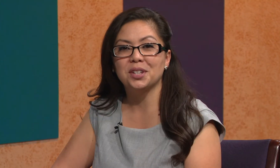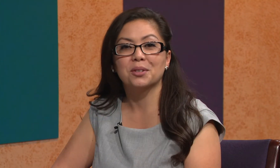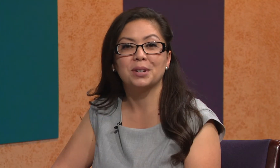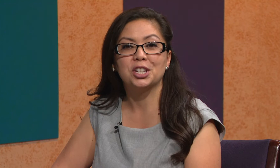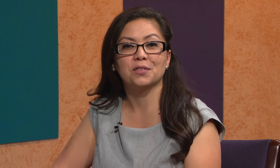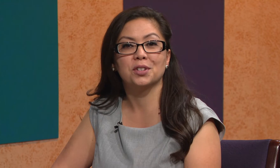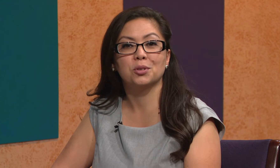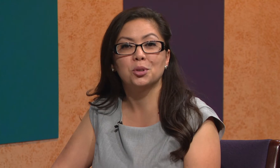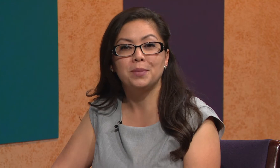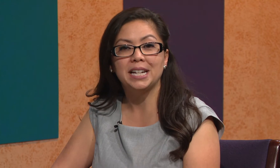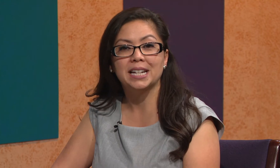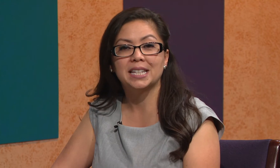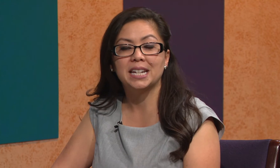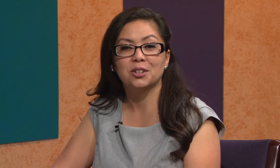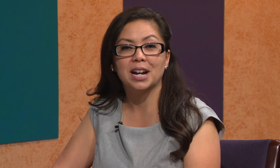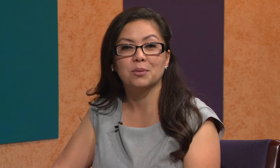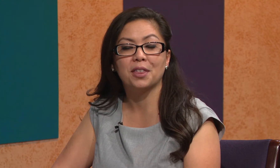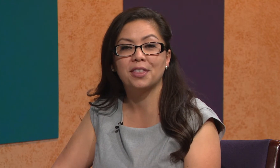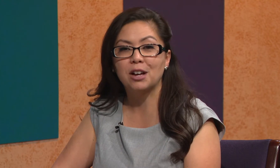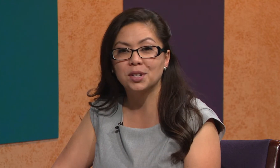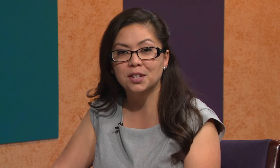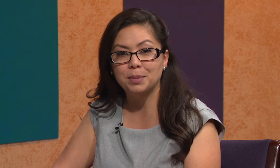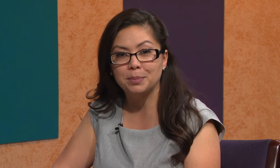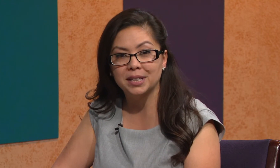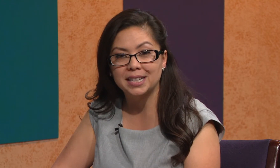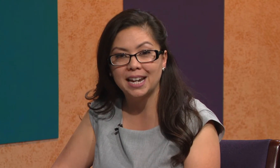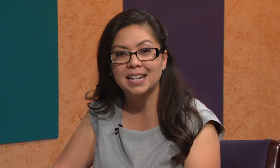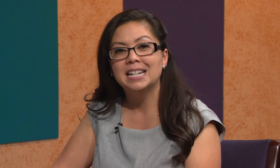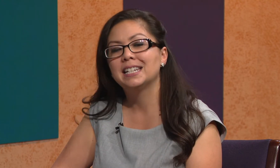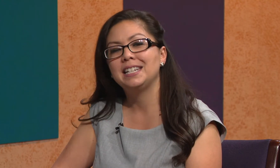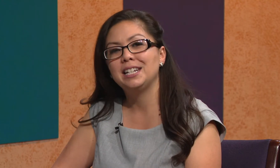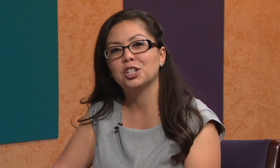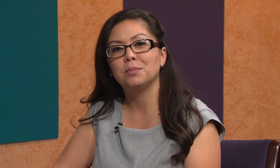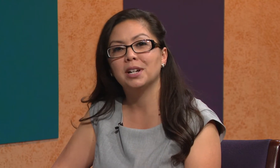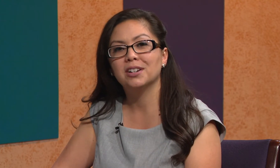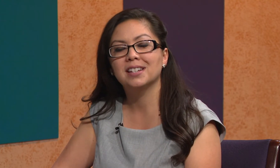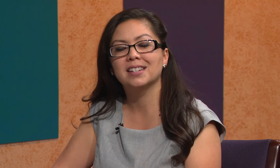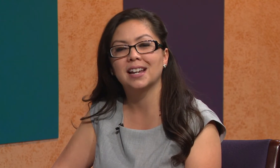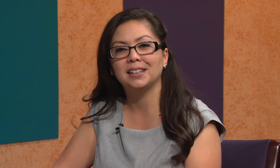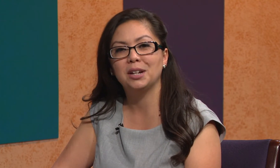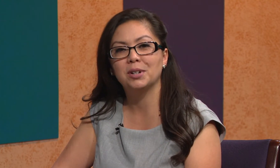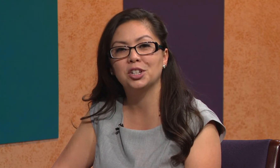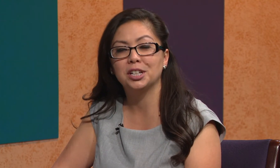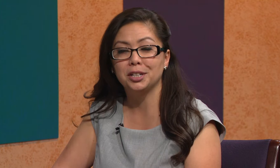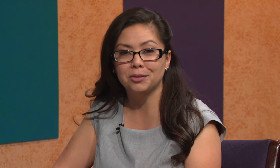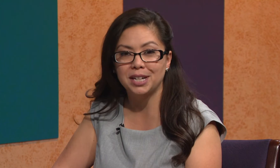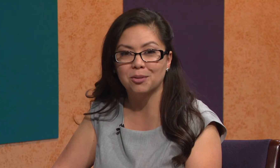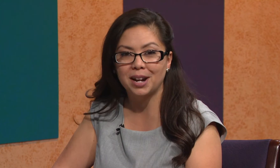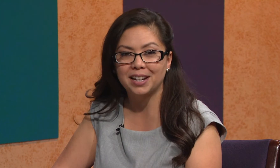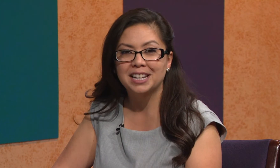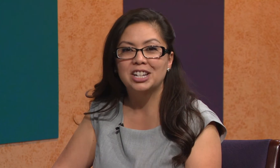He’s using the reach of social media to interact with thousands of people a day to teach American Sign Language in a unique way.